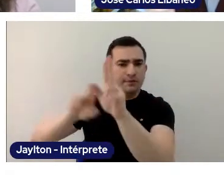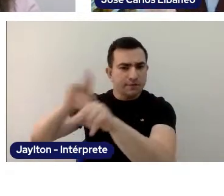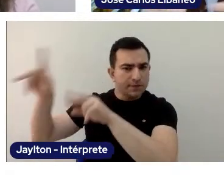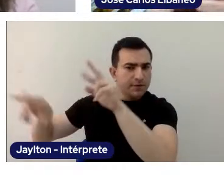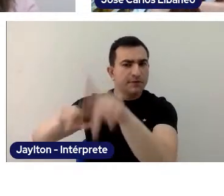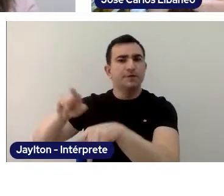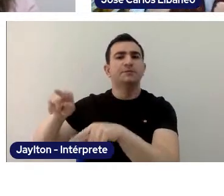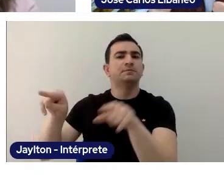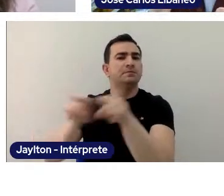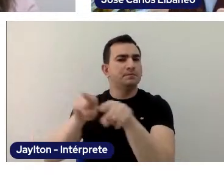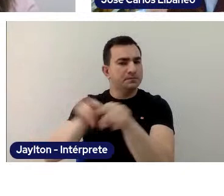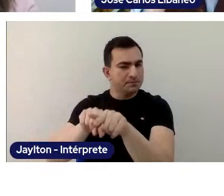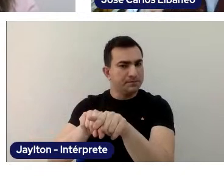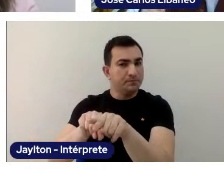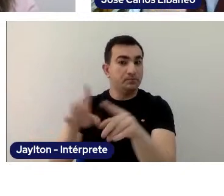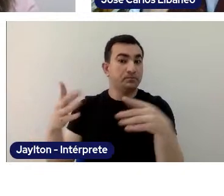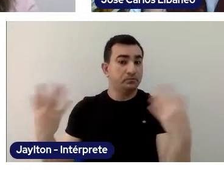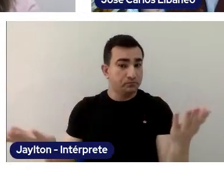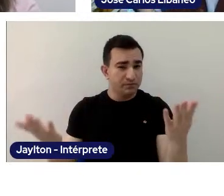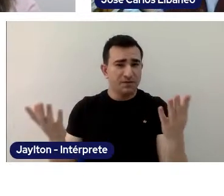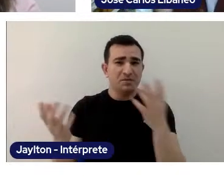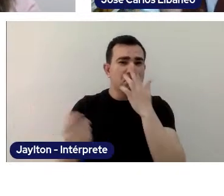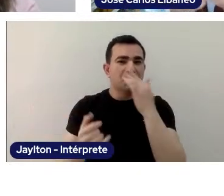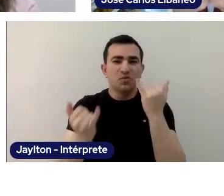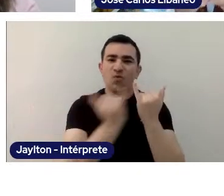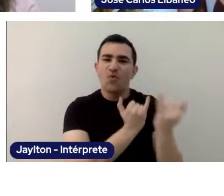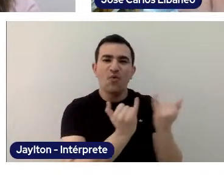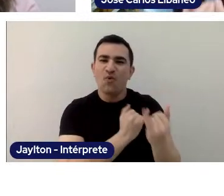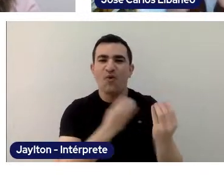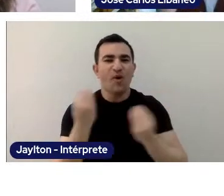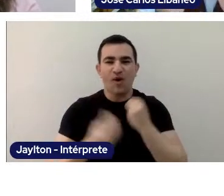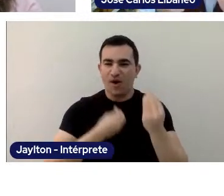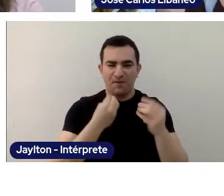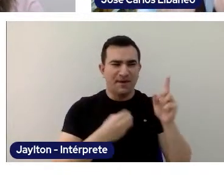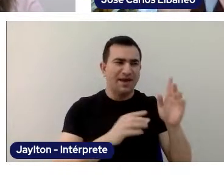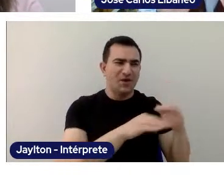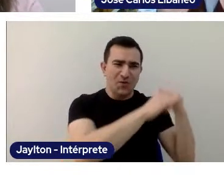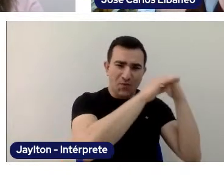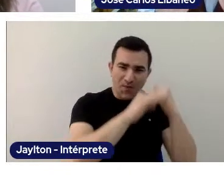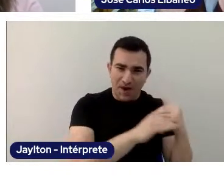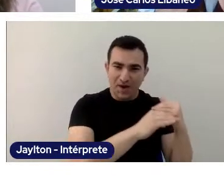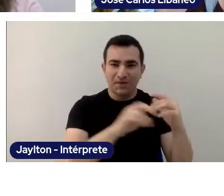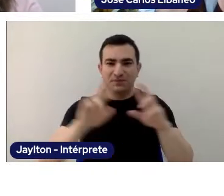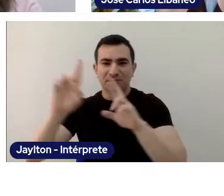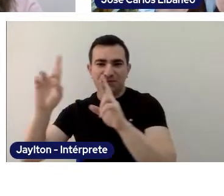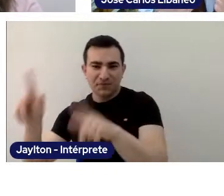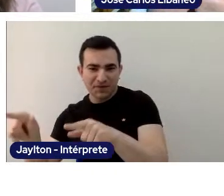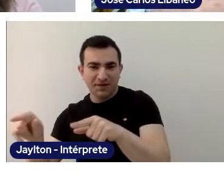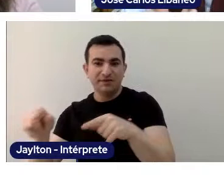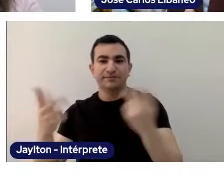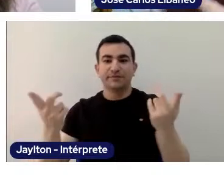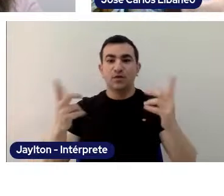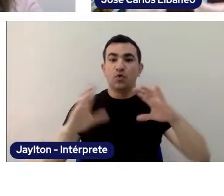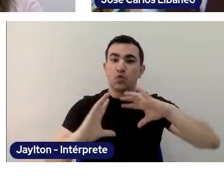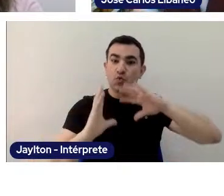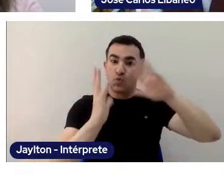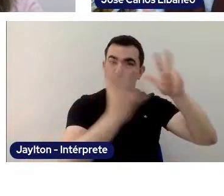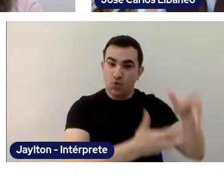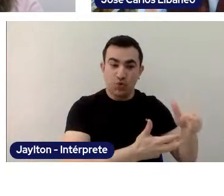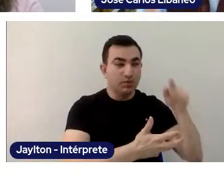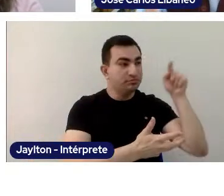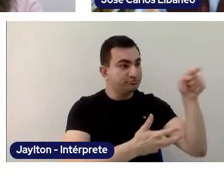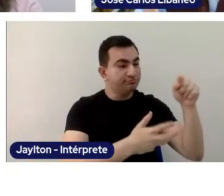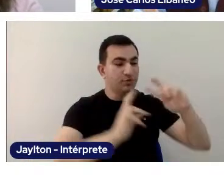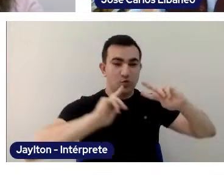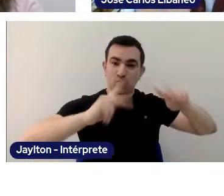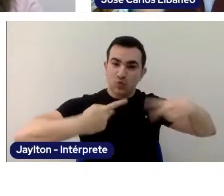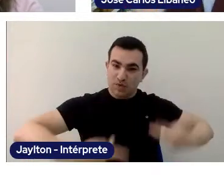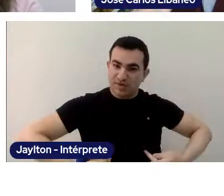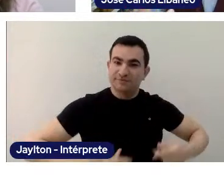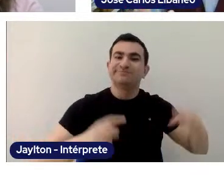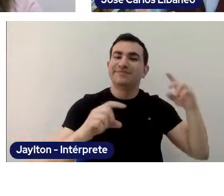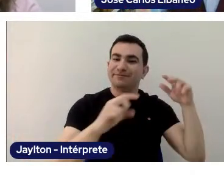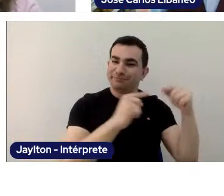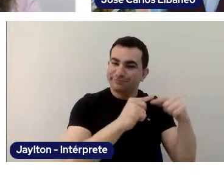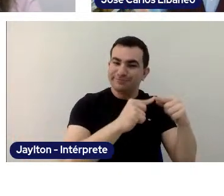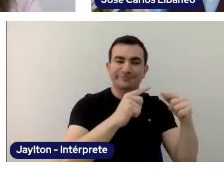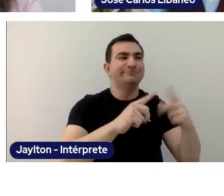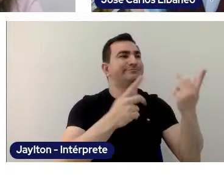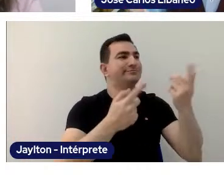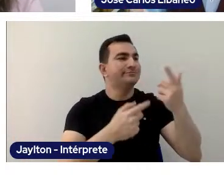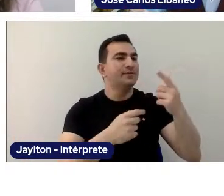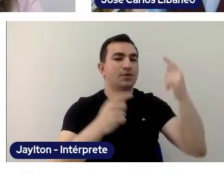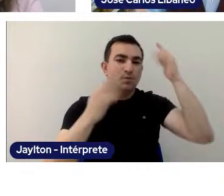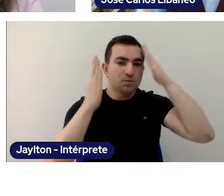In other words, between our universality condition and our particularities.